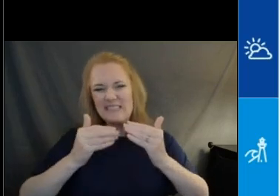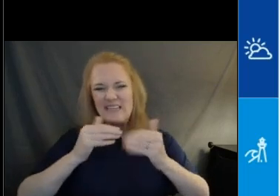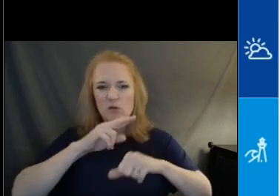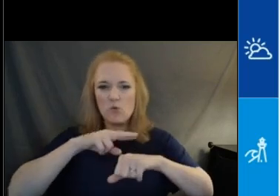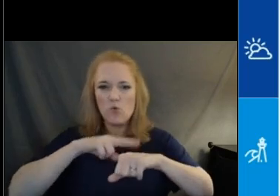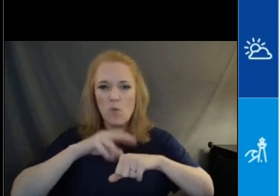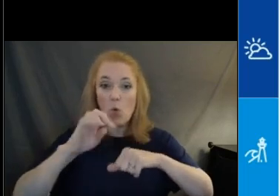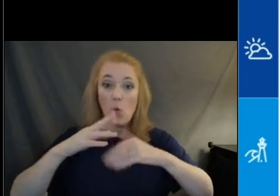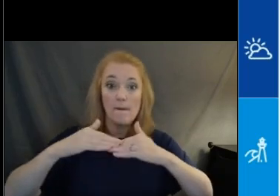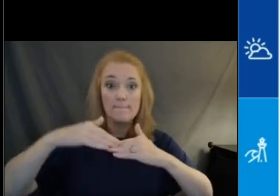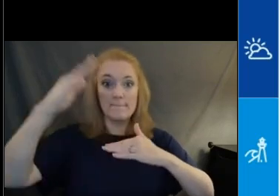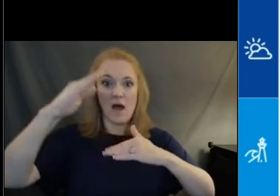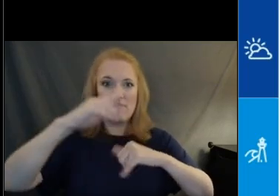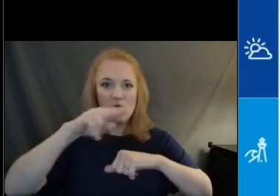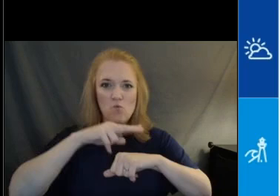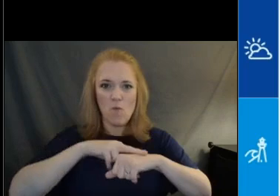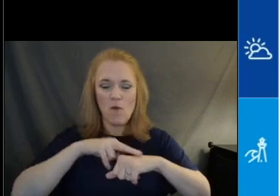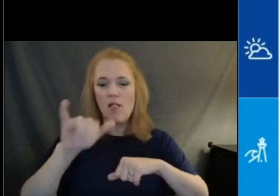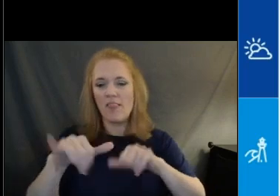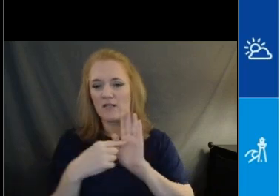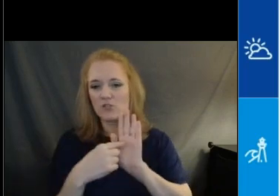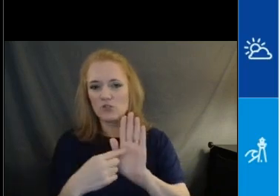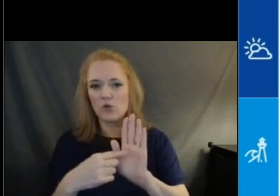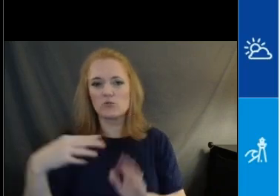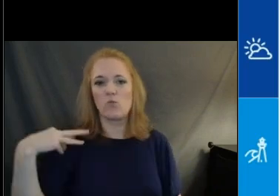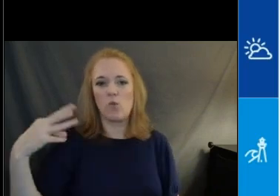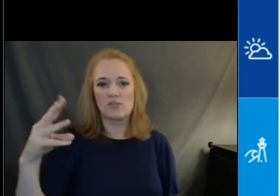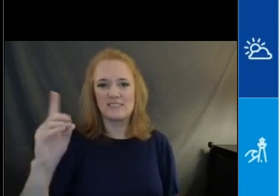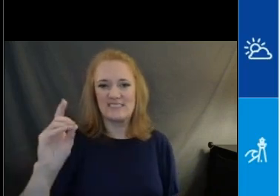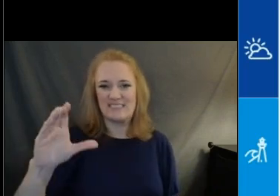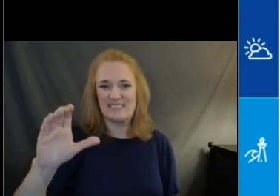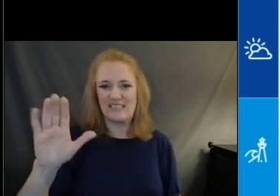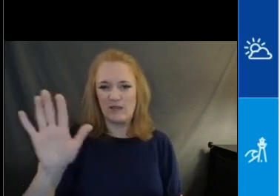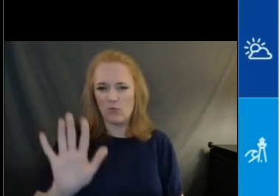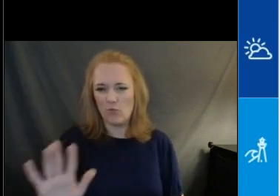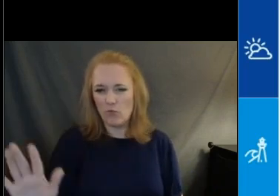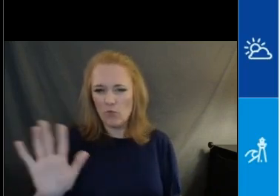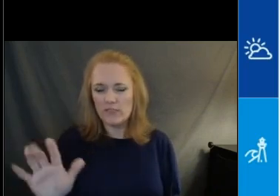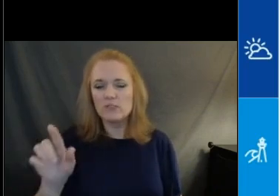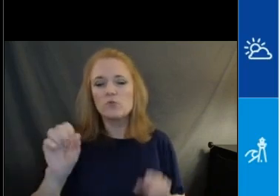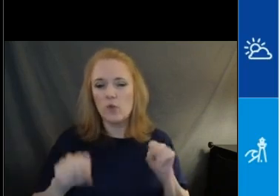particular example shows for the DC region, if you take a look at the pie chart with the red,